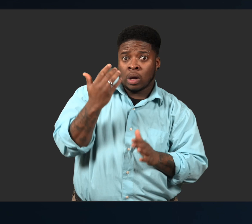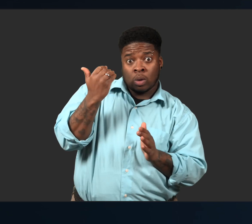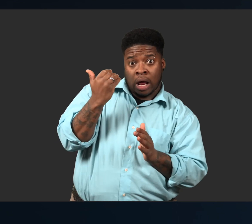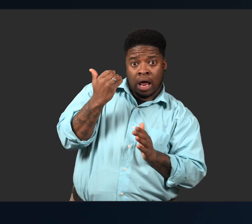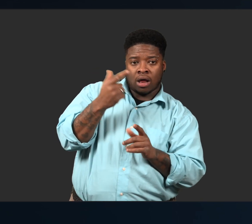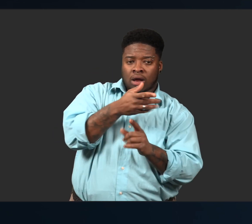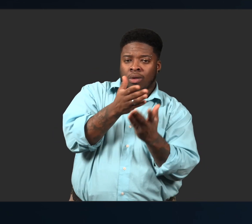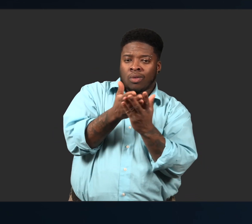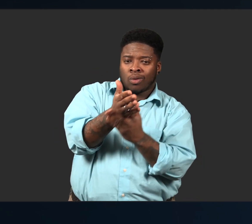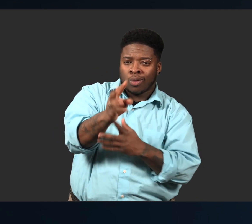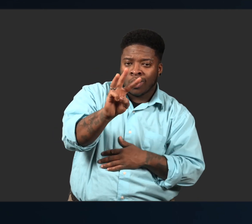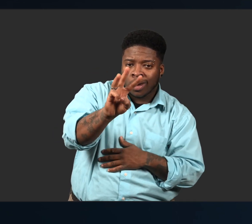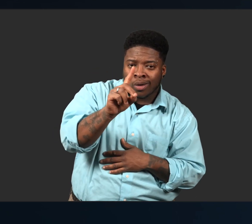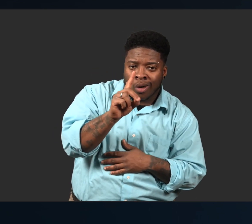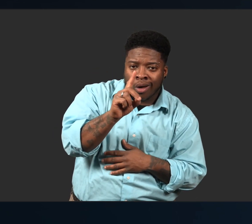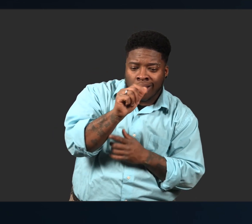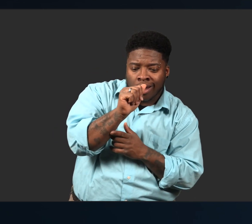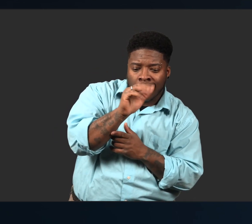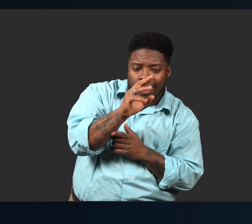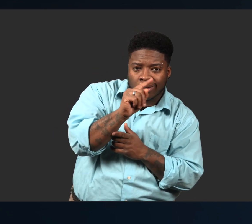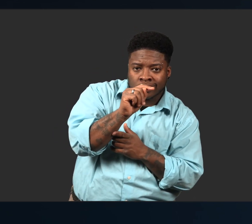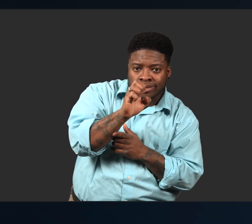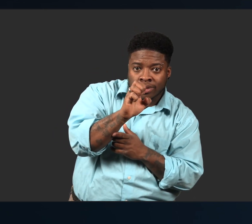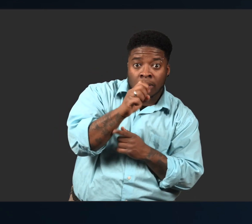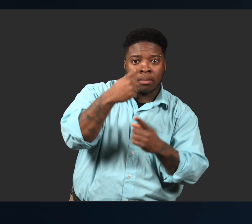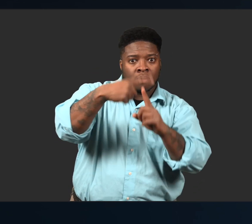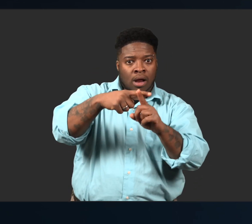as he's already gone through withdrawal.